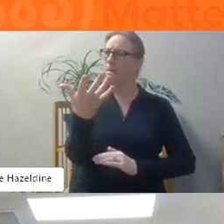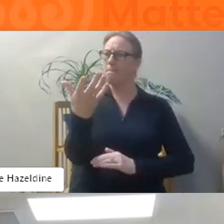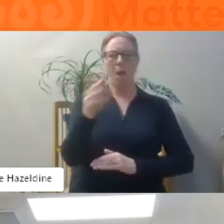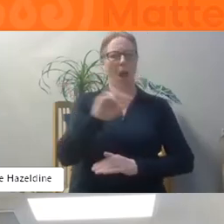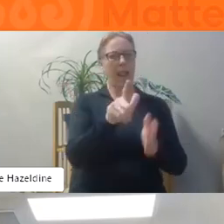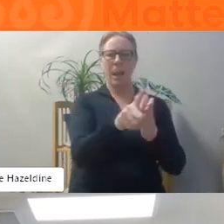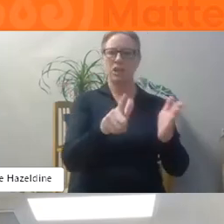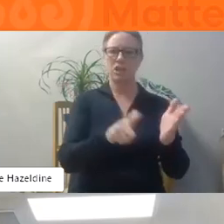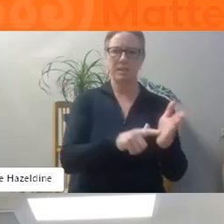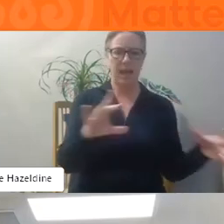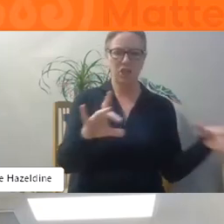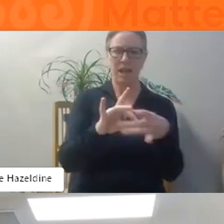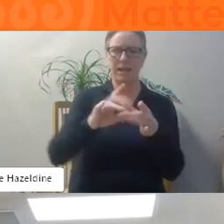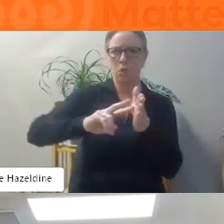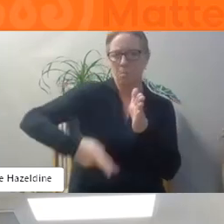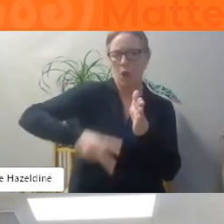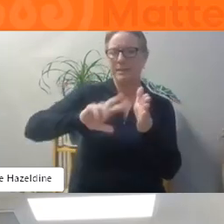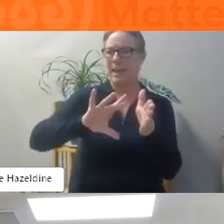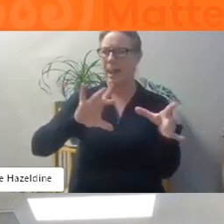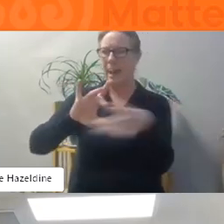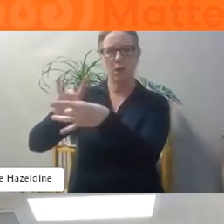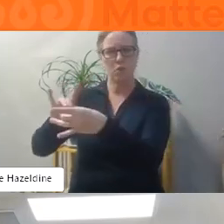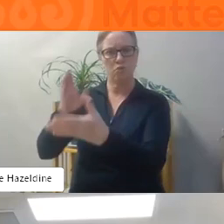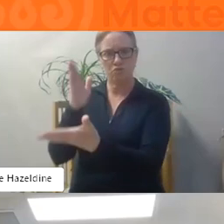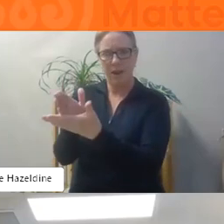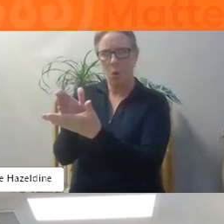to policy and practice. And I think we've heard about legislation.